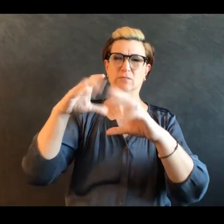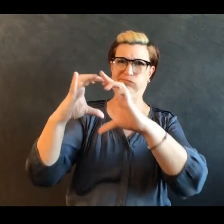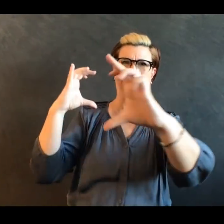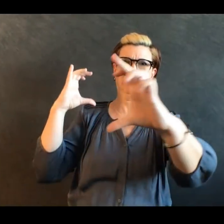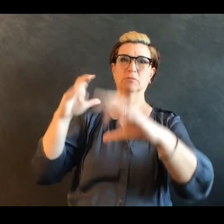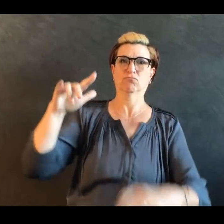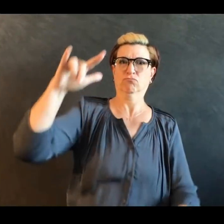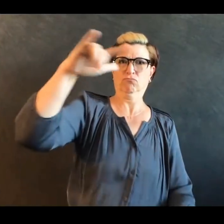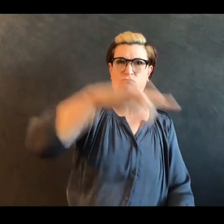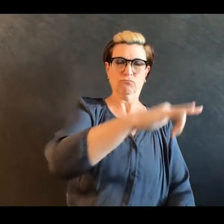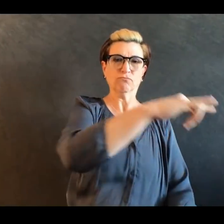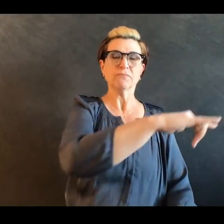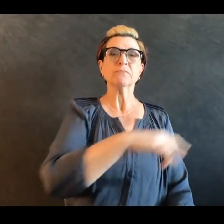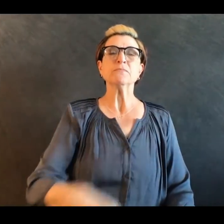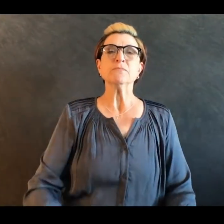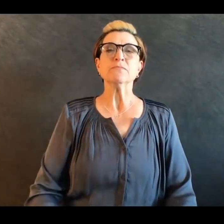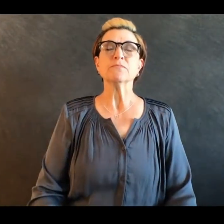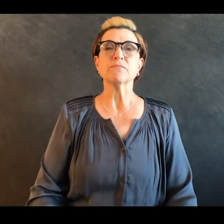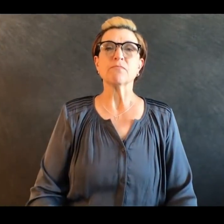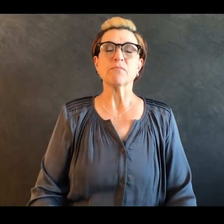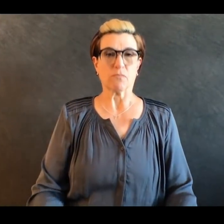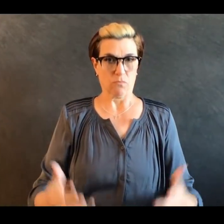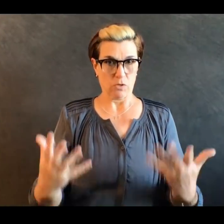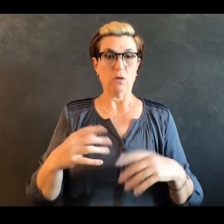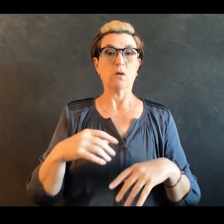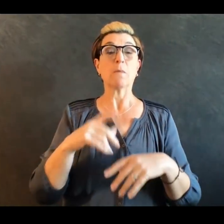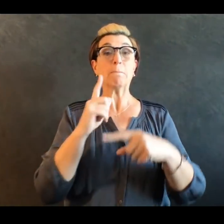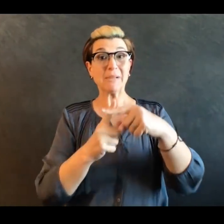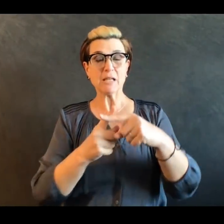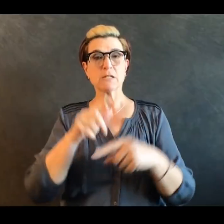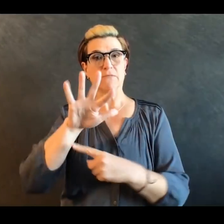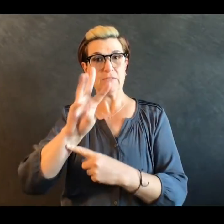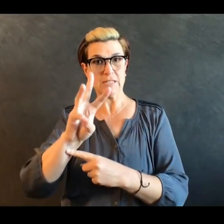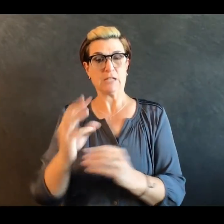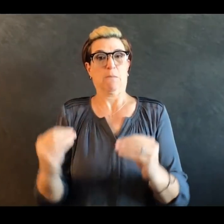critical supplies as of today and an additional 56 flights scheduled in the